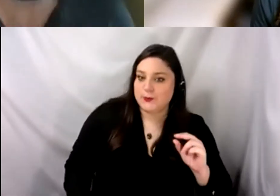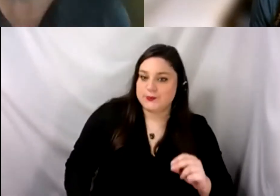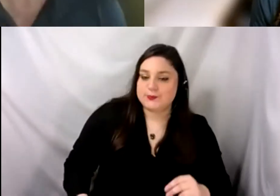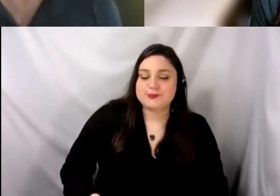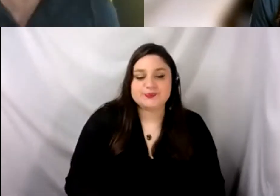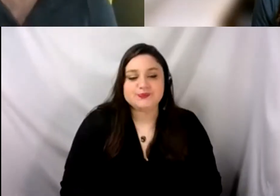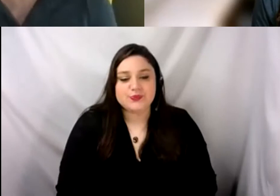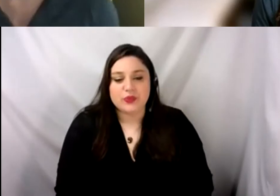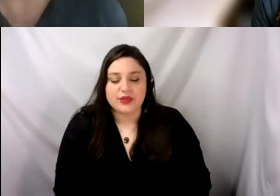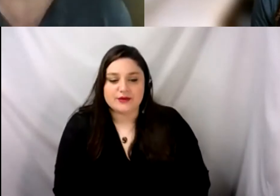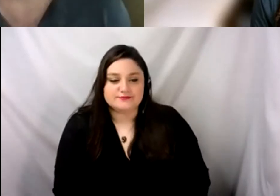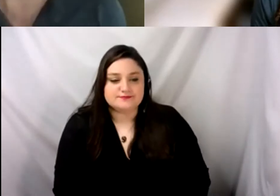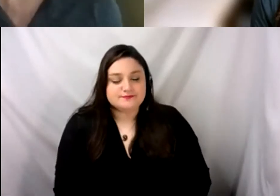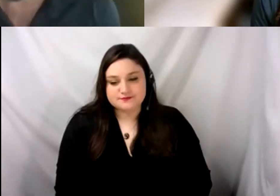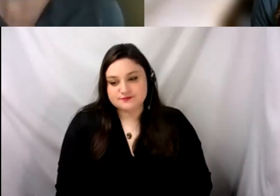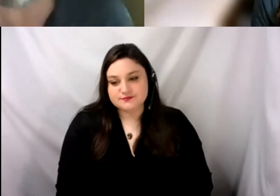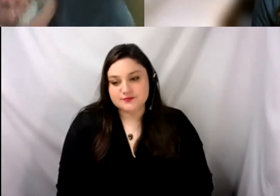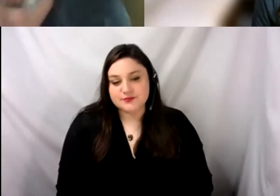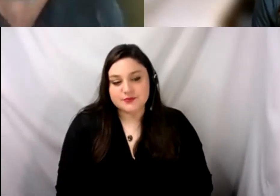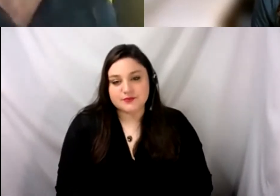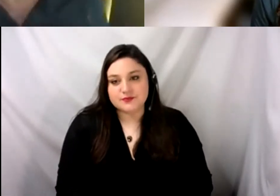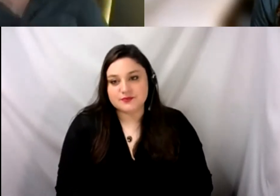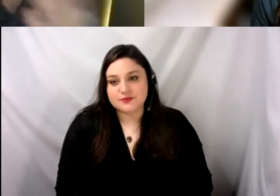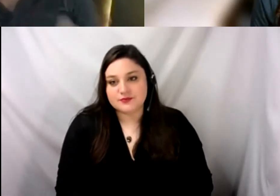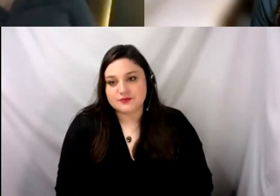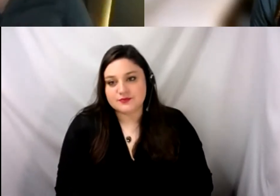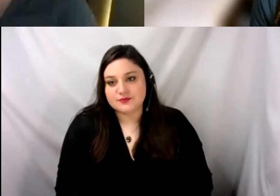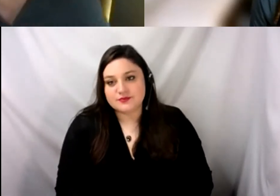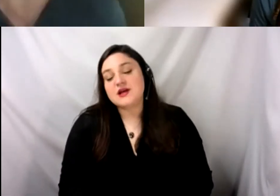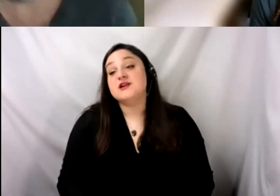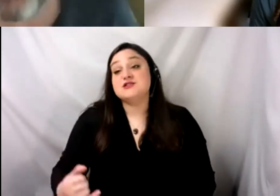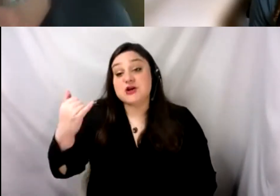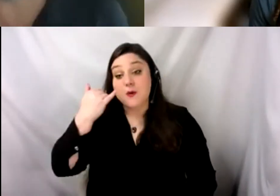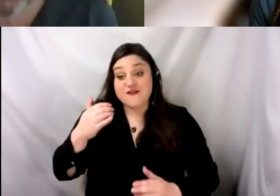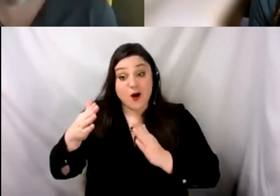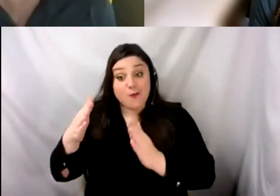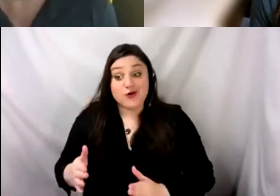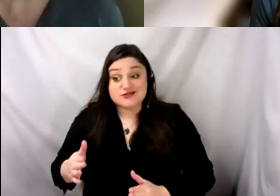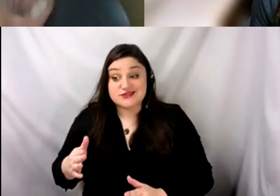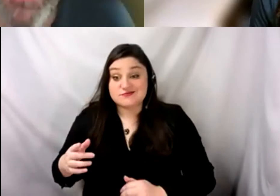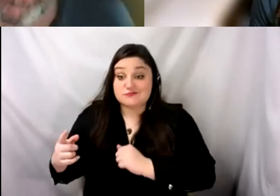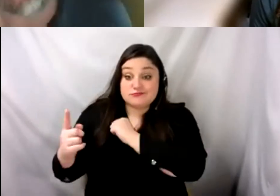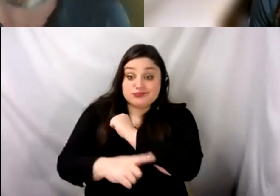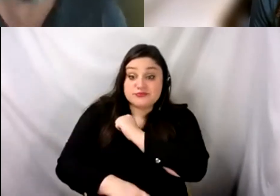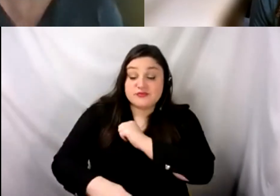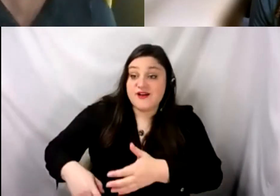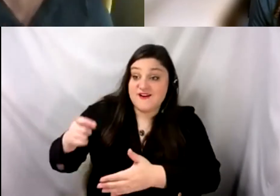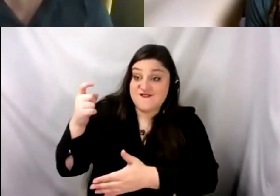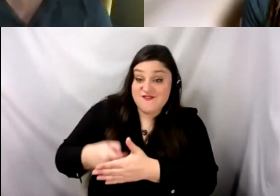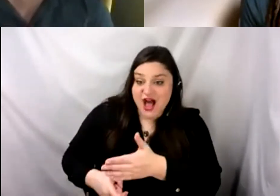, if somebody gets a fine -- I am not promising you anything but let me know. Because we want to explore a little bit what happened.